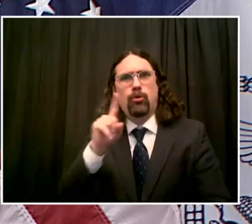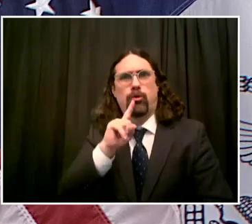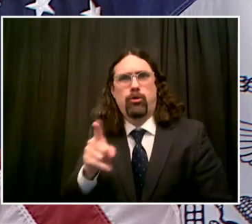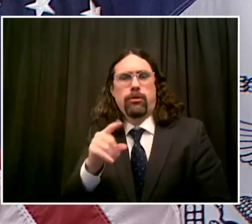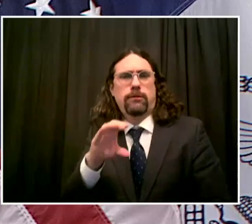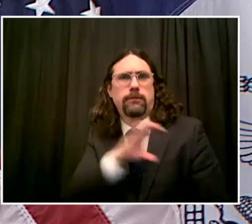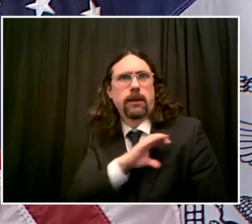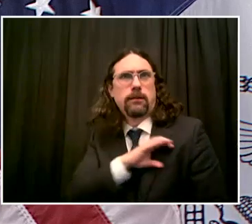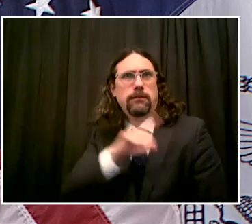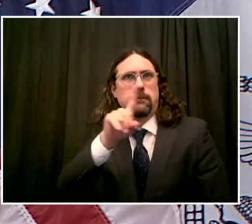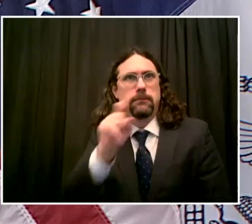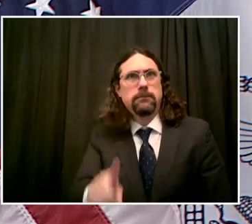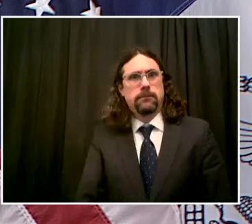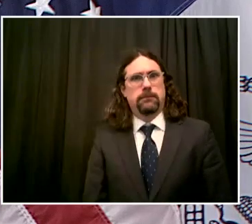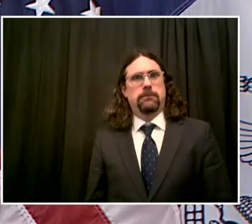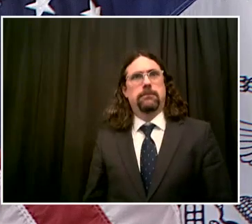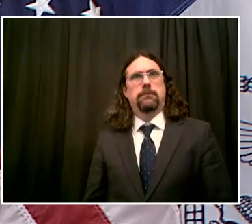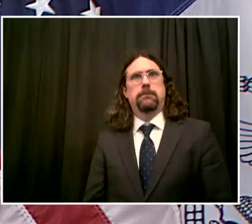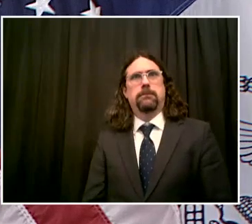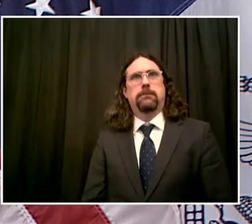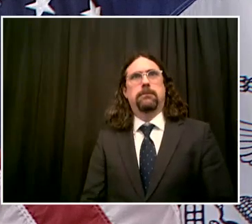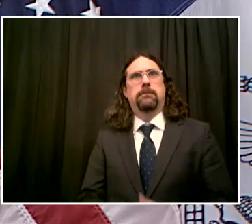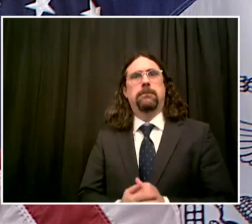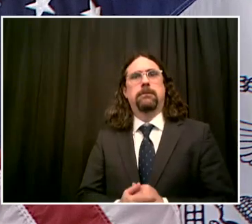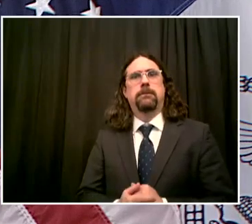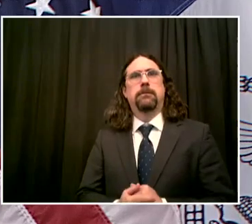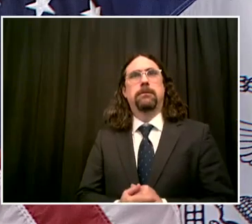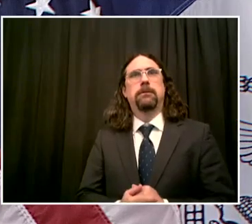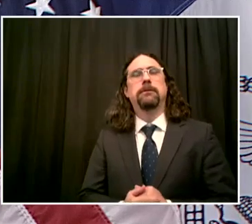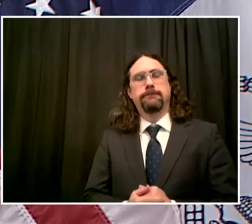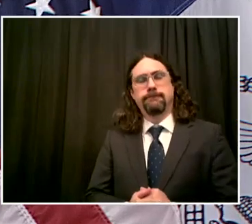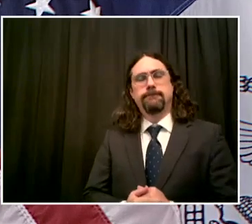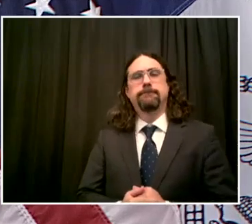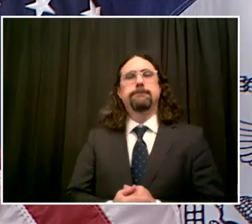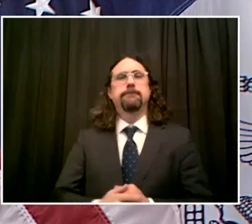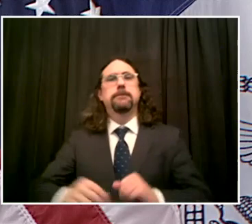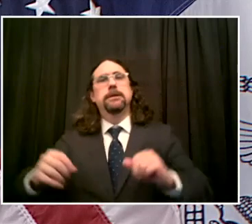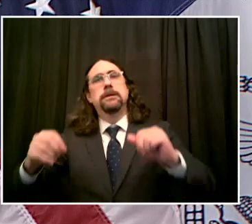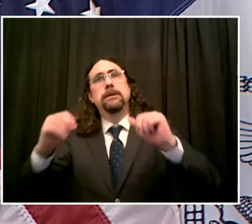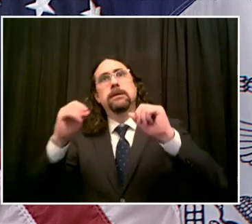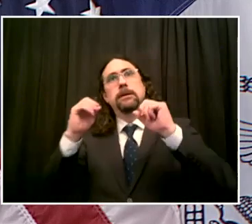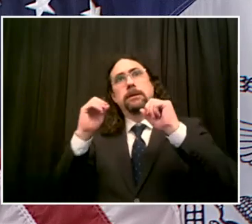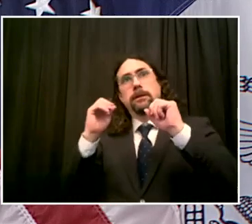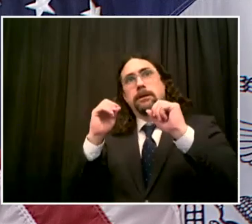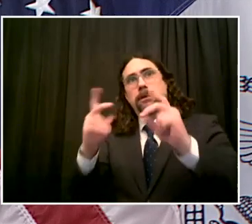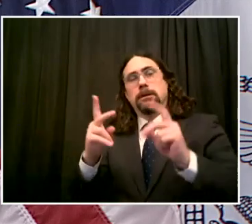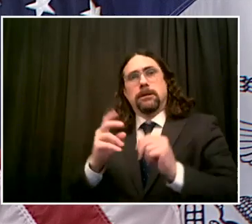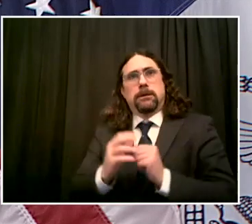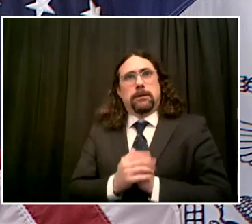I WANT TO DIFFERENTIATE -- IS